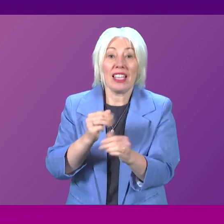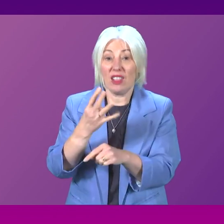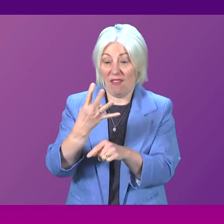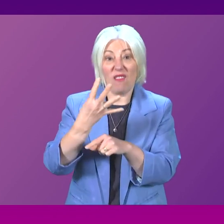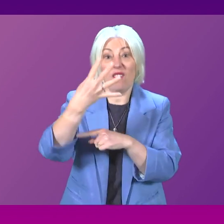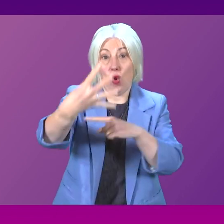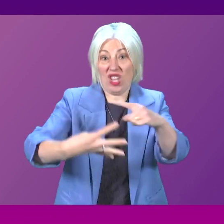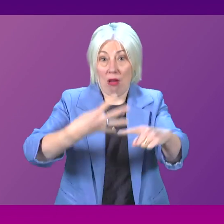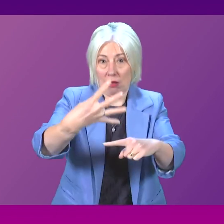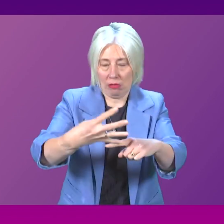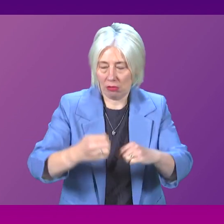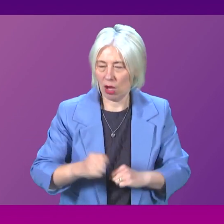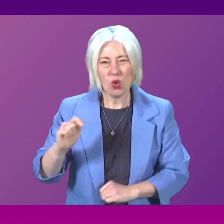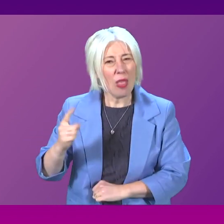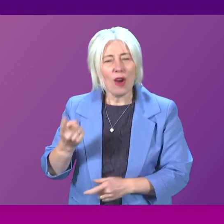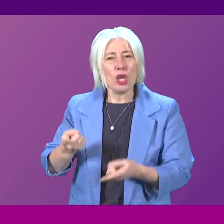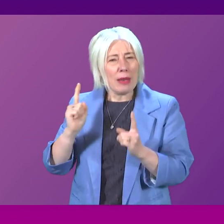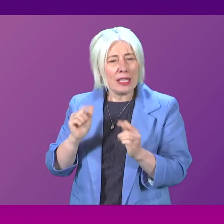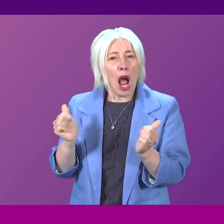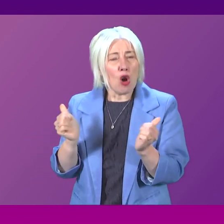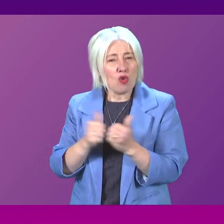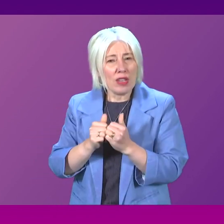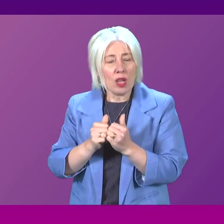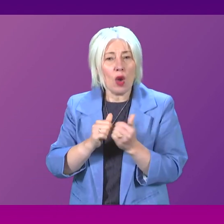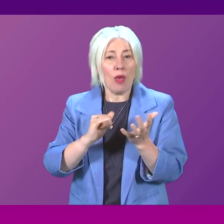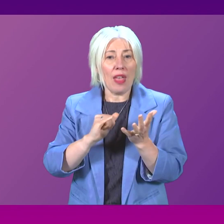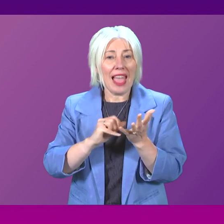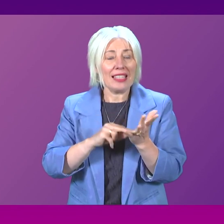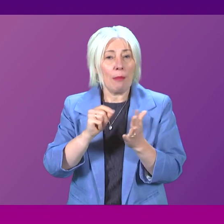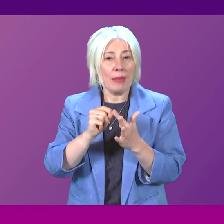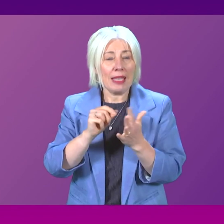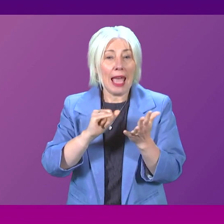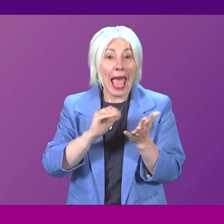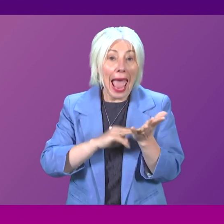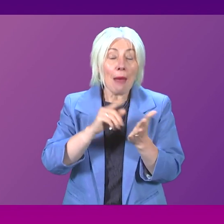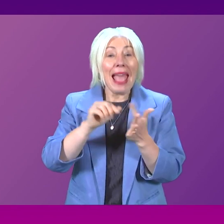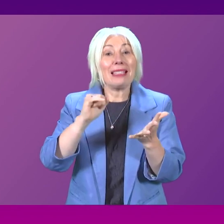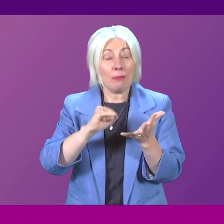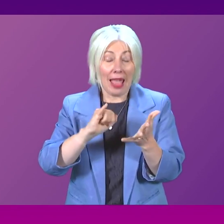Does the First Minister agree with the SNP MSP Kenneth Gibson that the national care